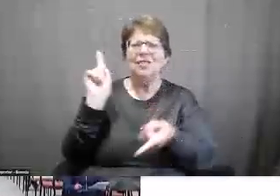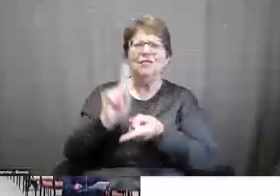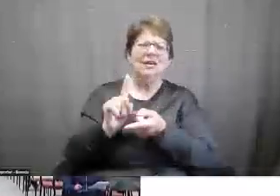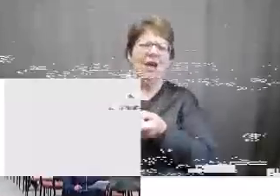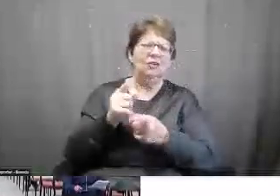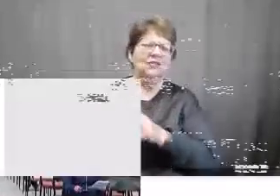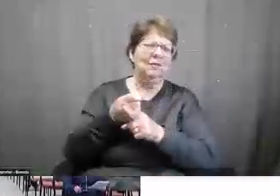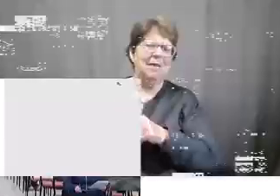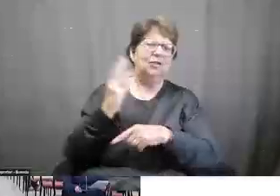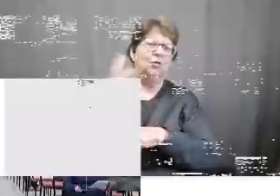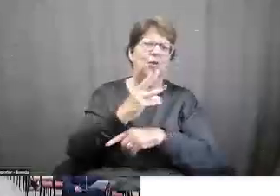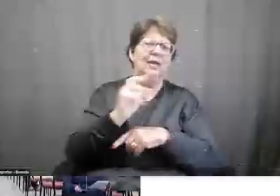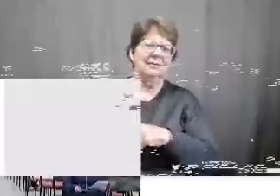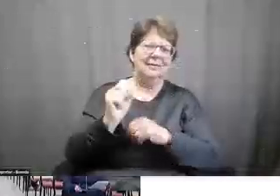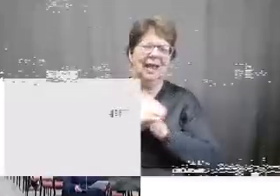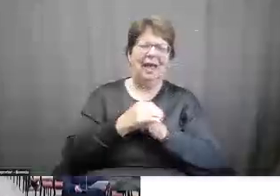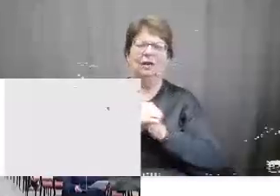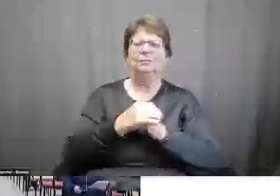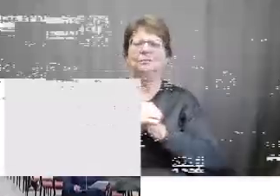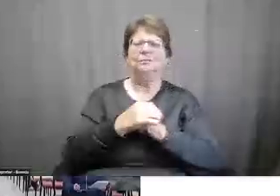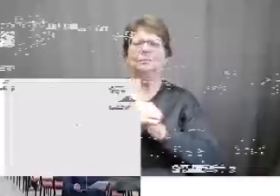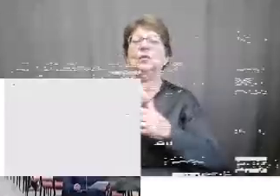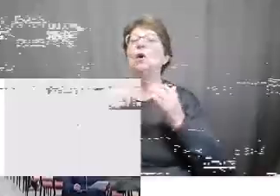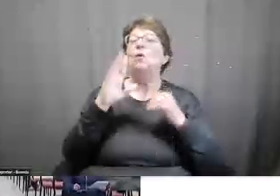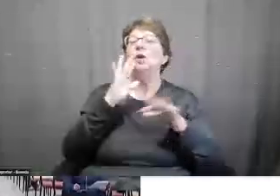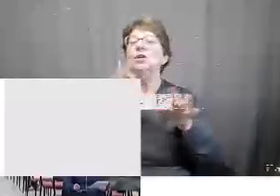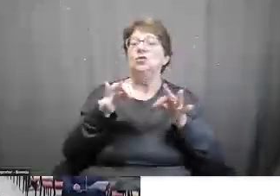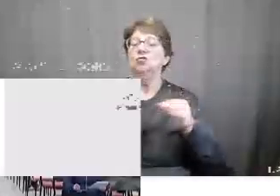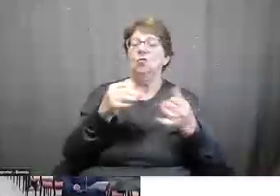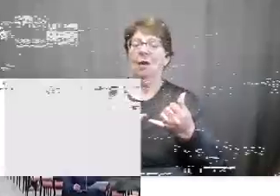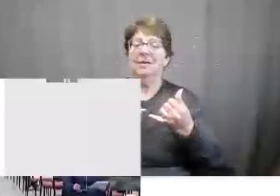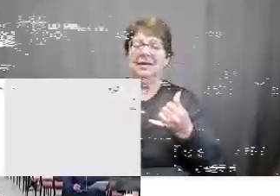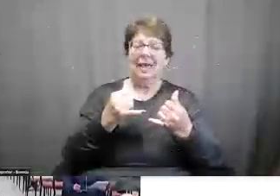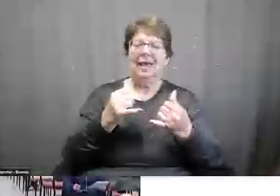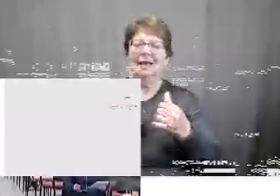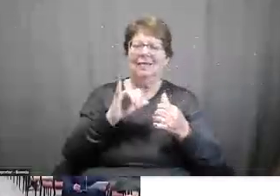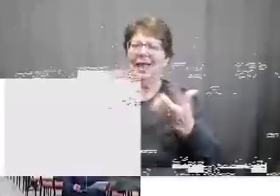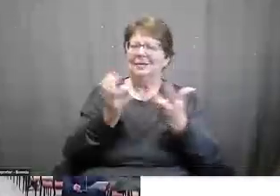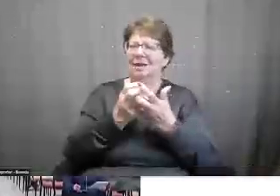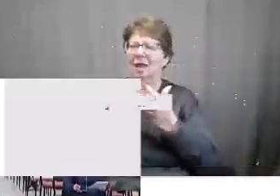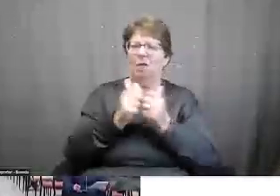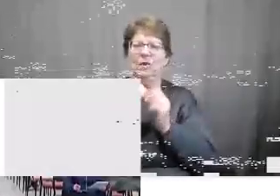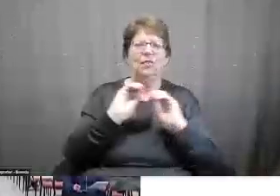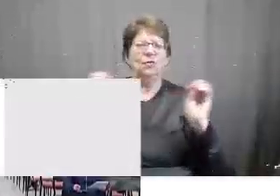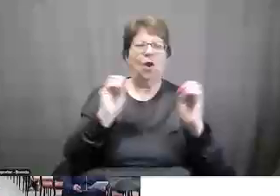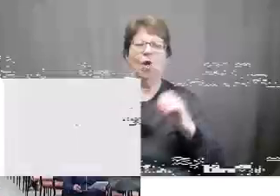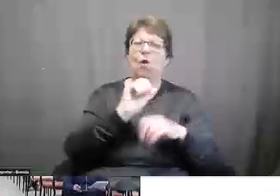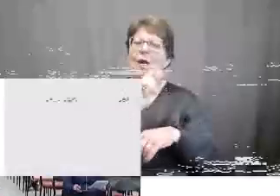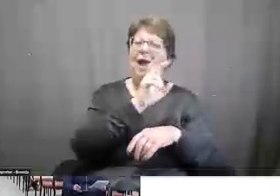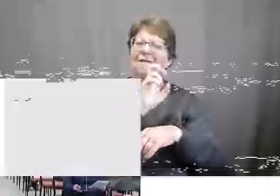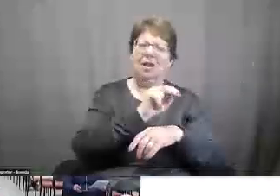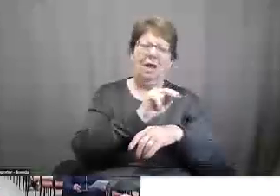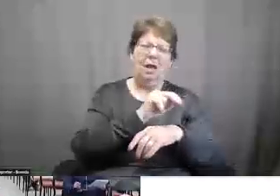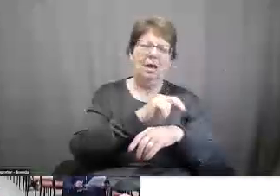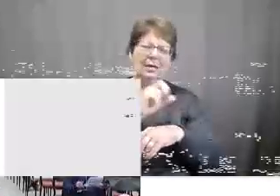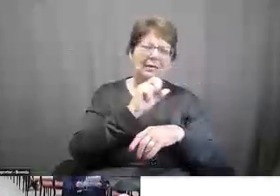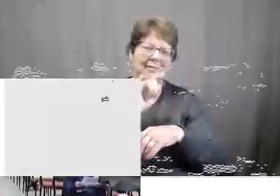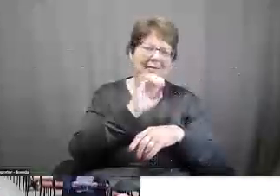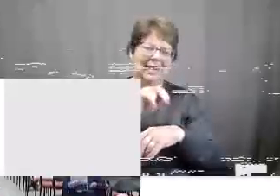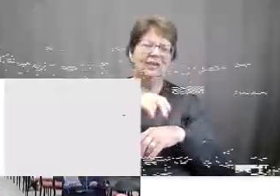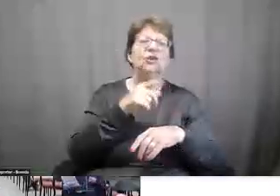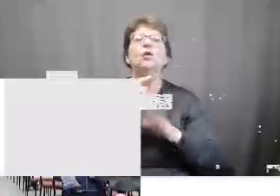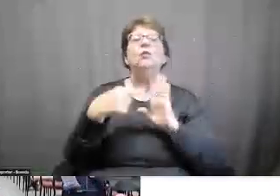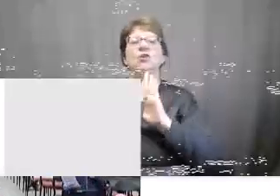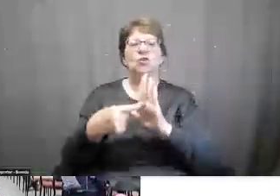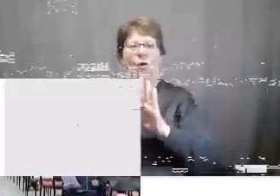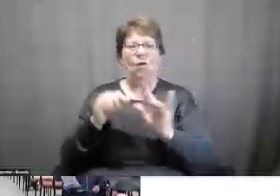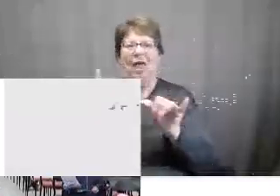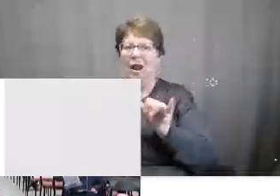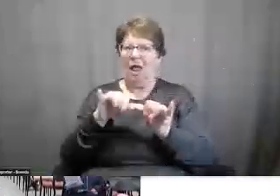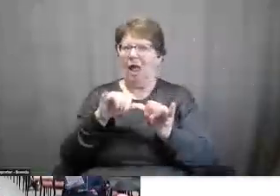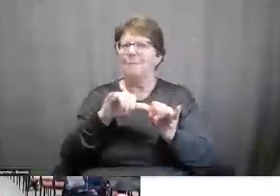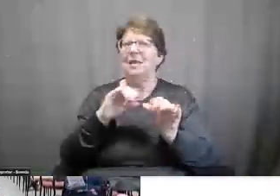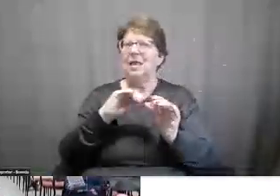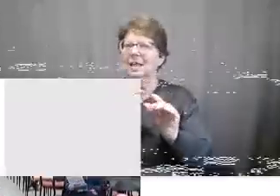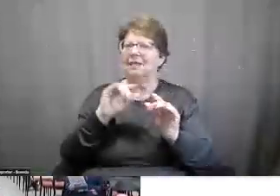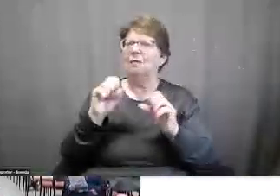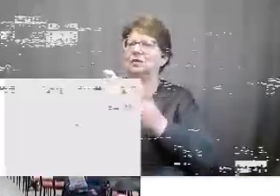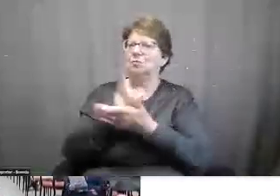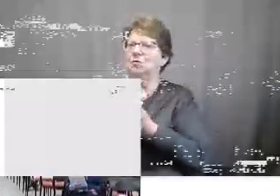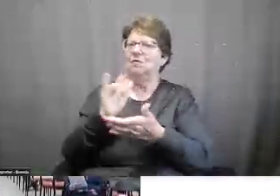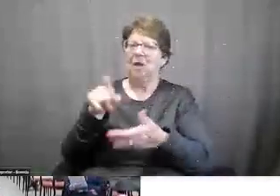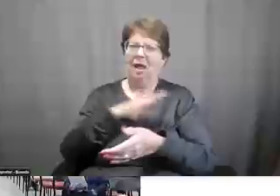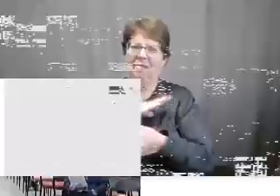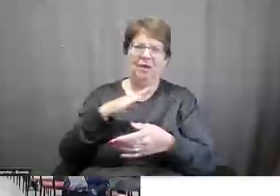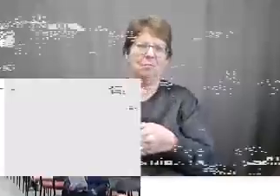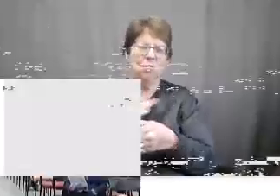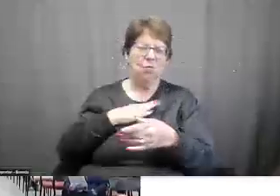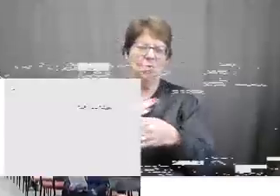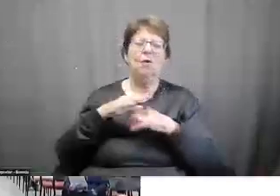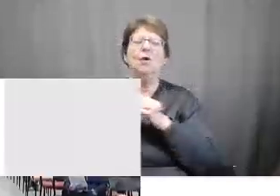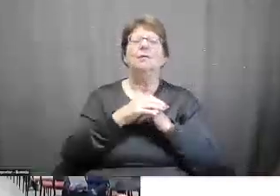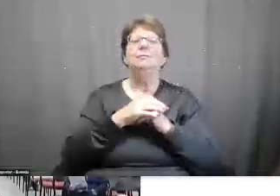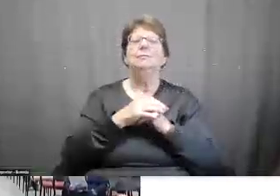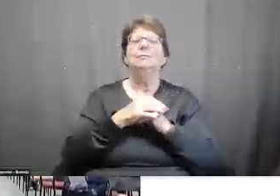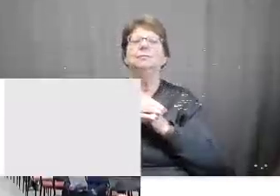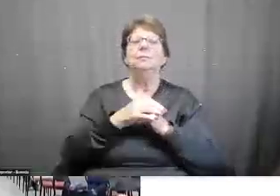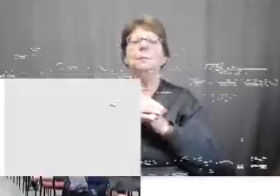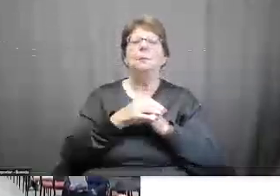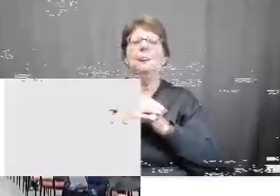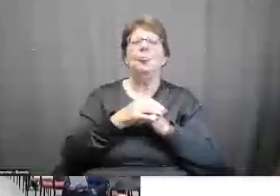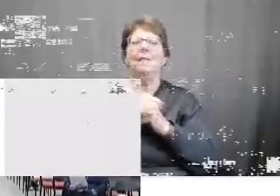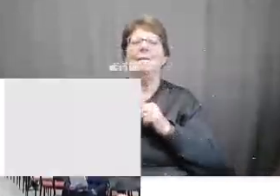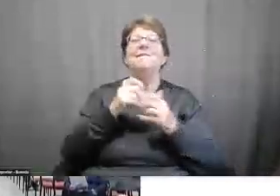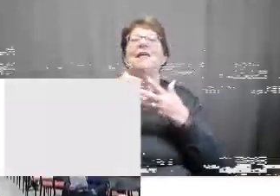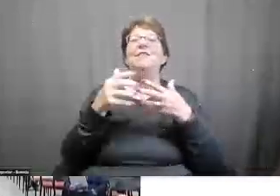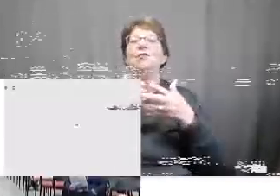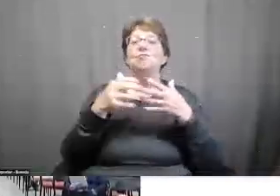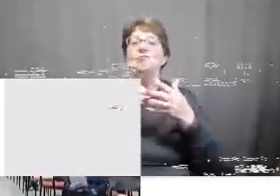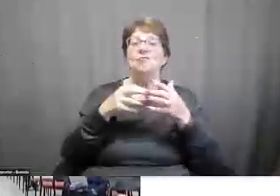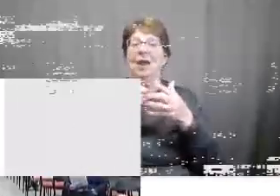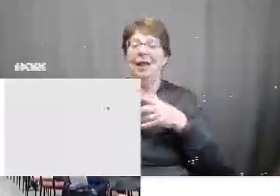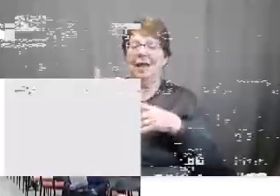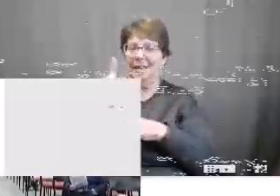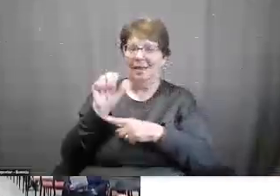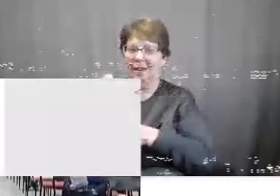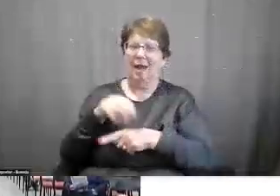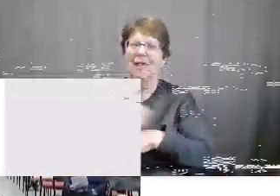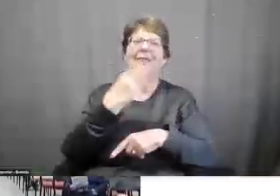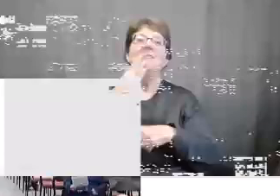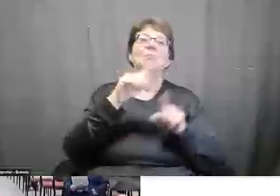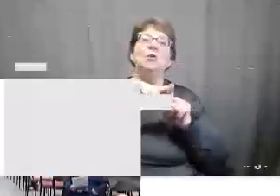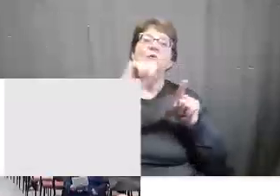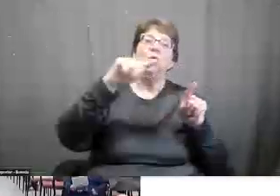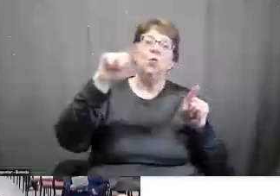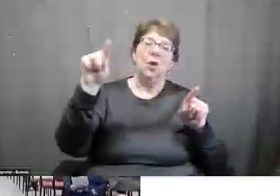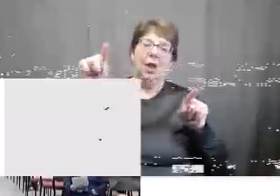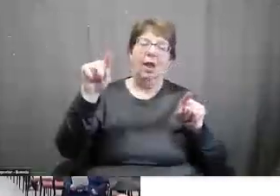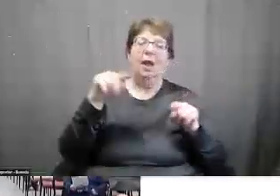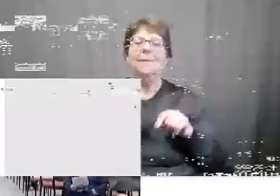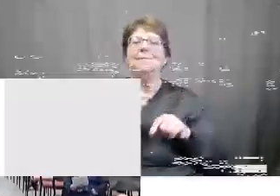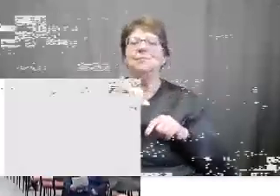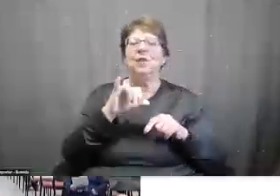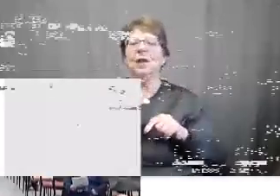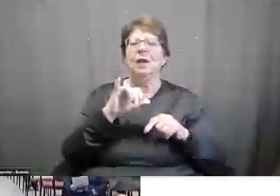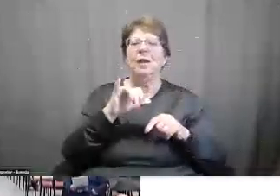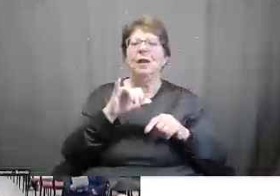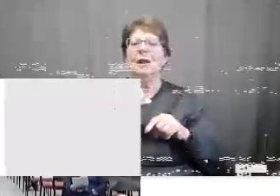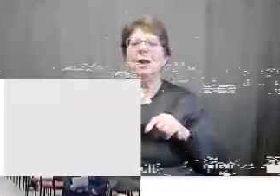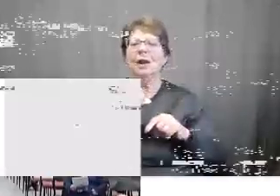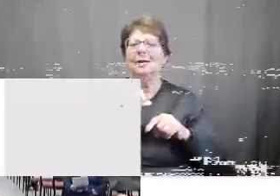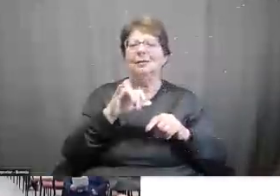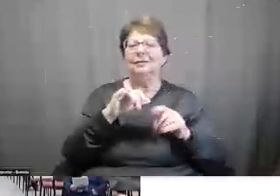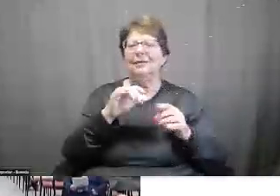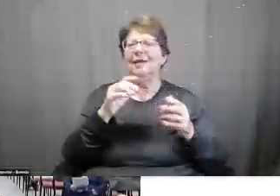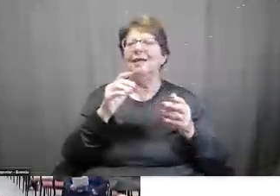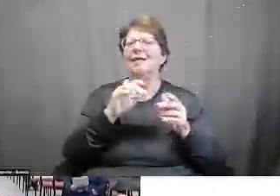Boardroom: So what we'll be describing today includes an alignment with no Avalon Station. Here on the map, we show the alignment that was approved by the board and the record of decision in a gray line, and in the blue line, which is above that on the map where north is up, we show the alignment with a cost-saving alternative.